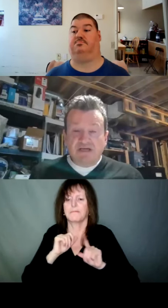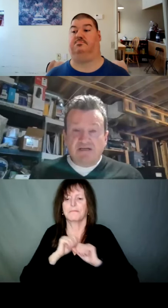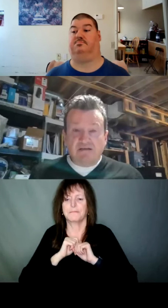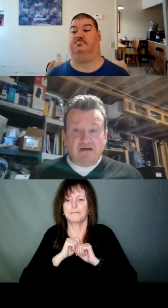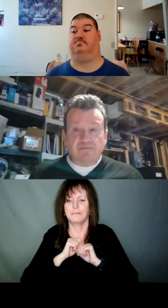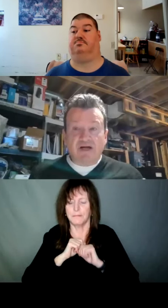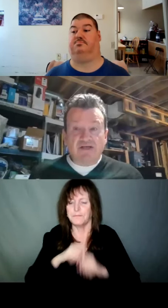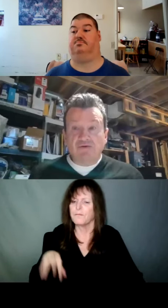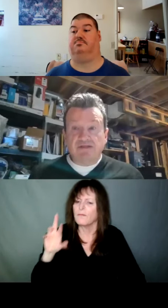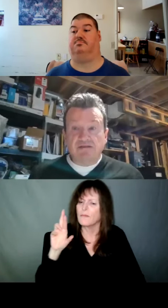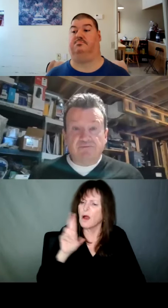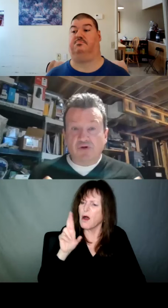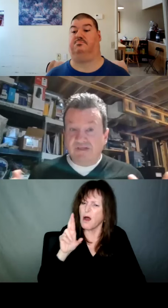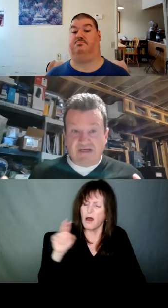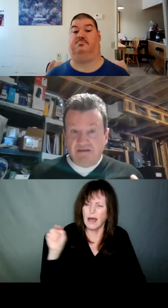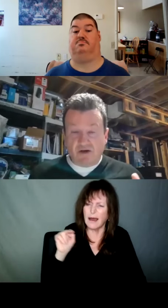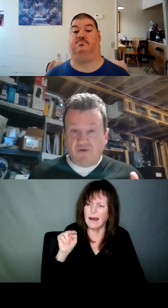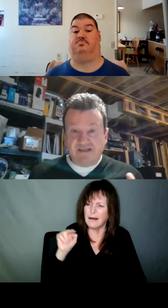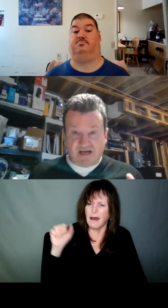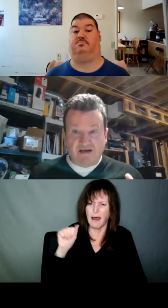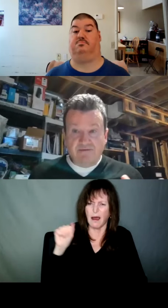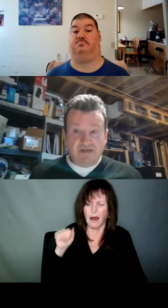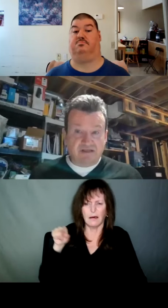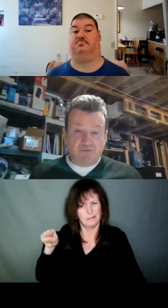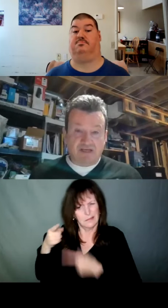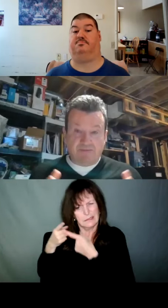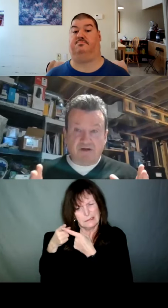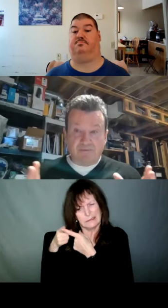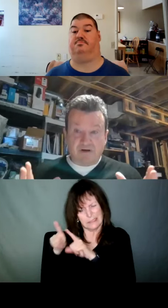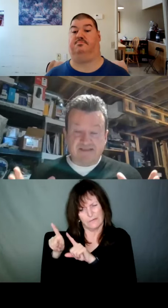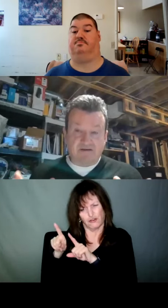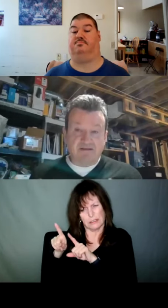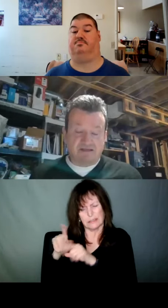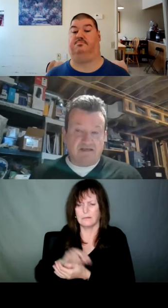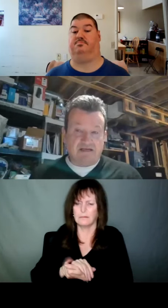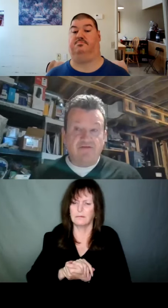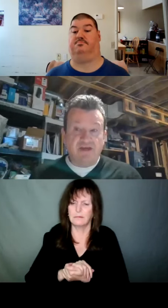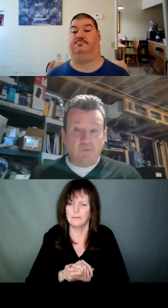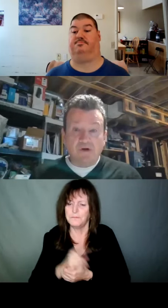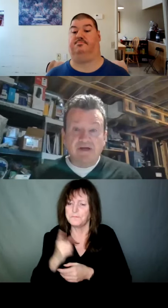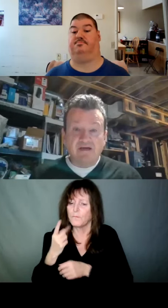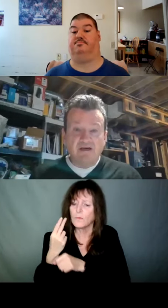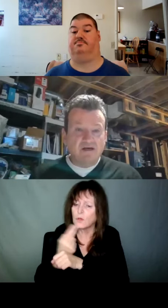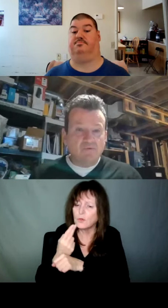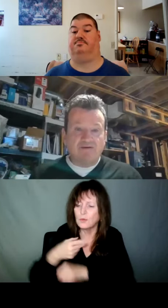That is called a viral vector vaccine . And mRNA vaccine works